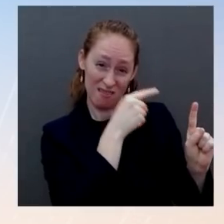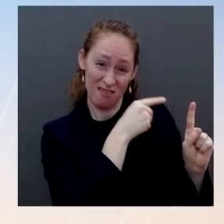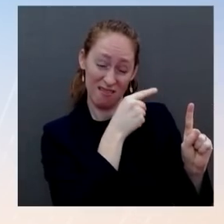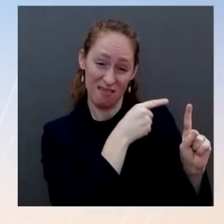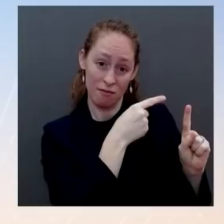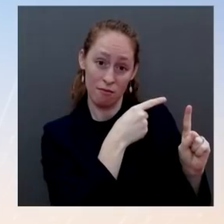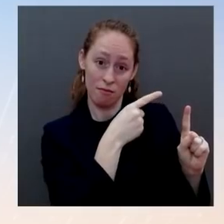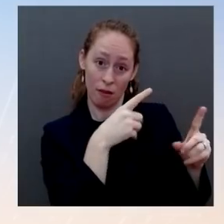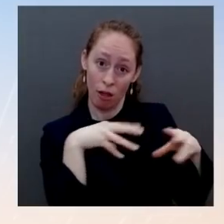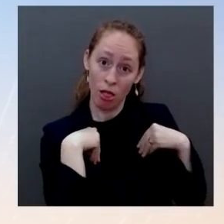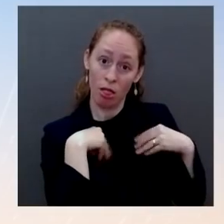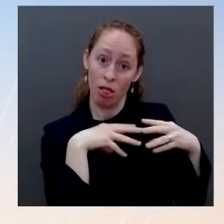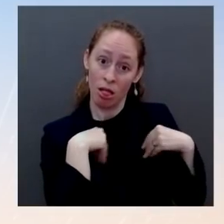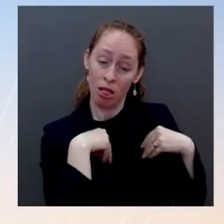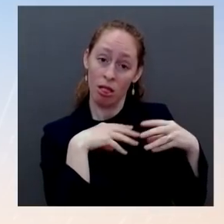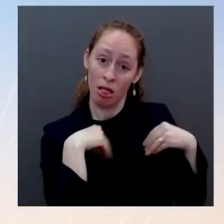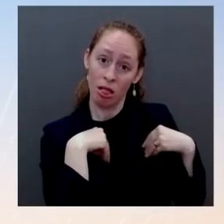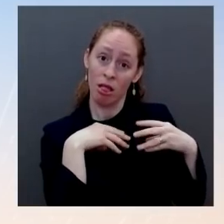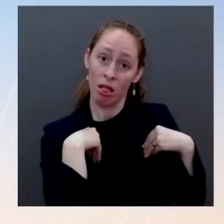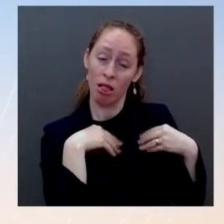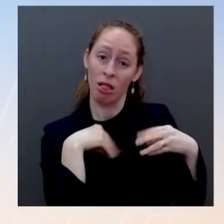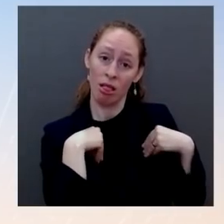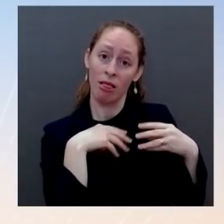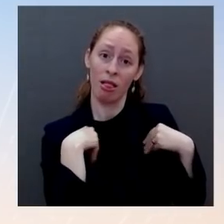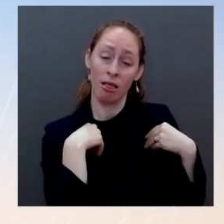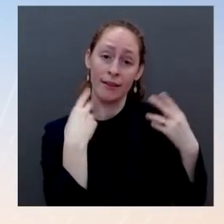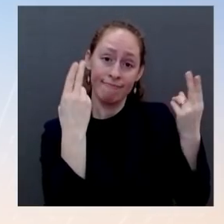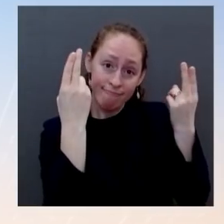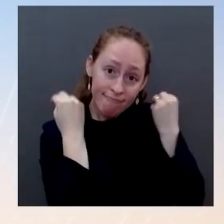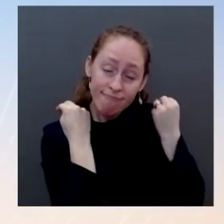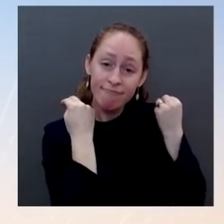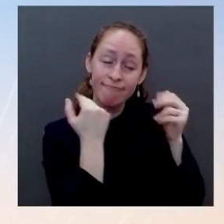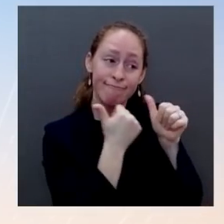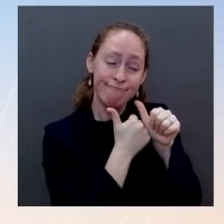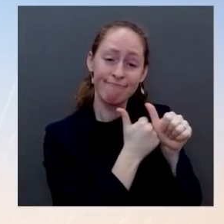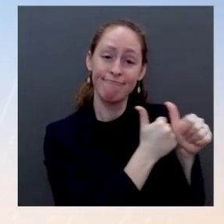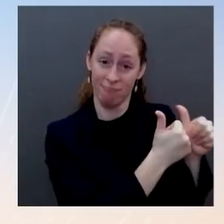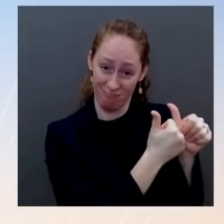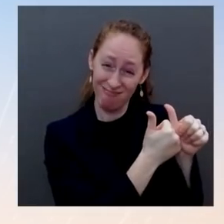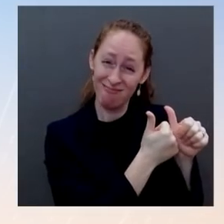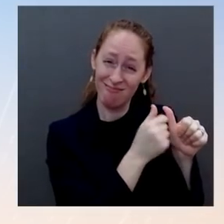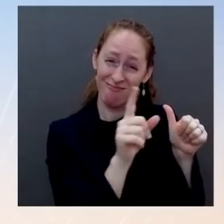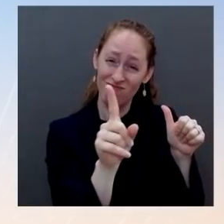So the question really should be directed at them. And that's our view. Go ahead. The Press: Thanks, Jen.